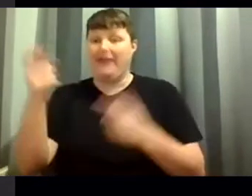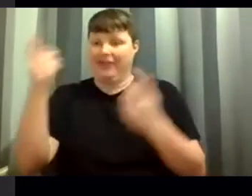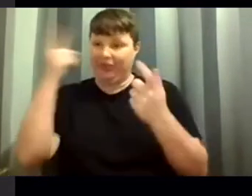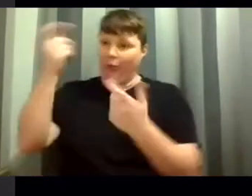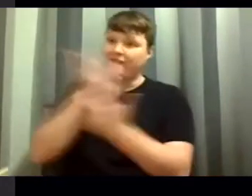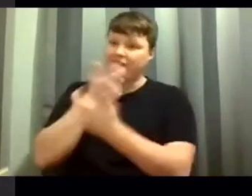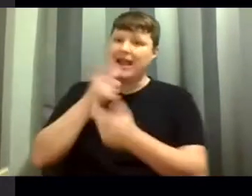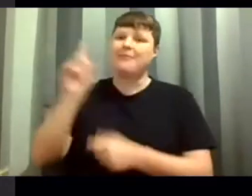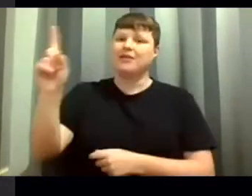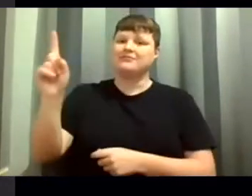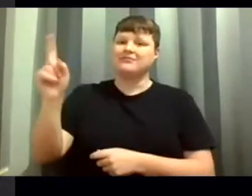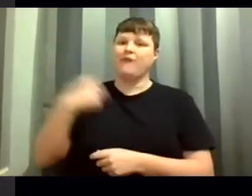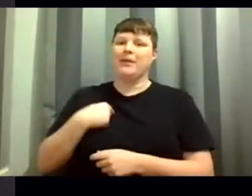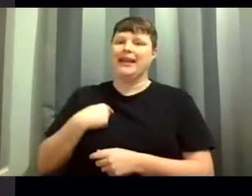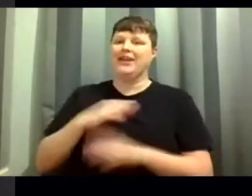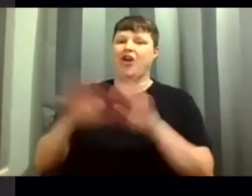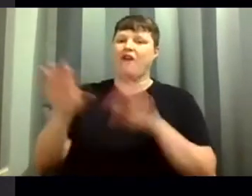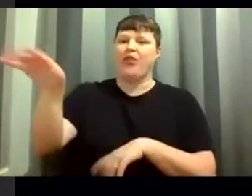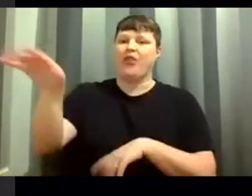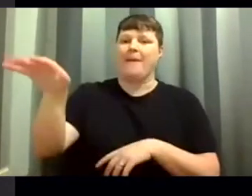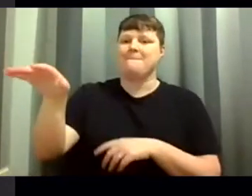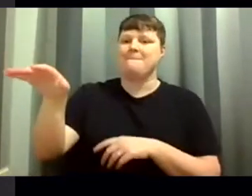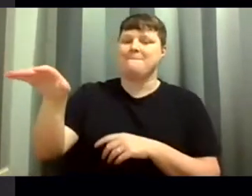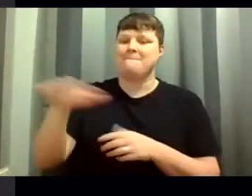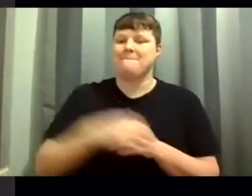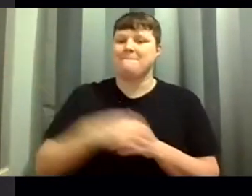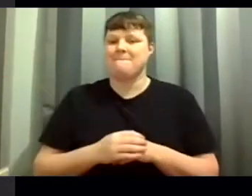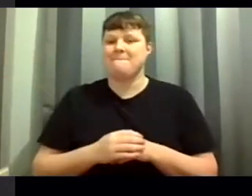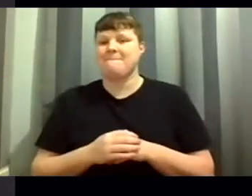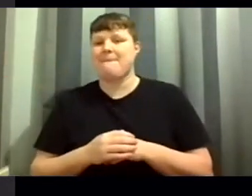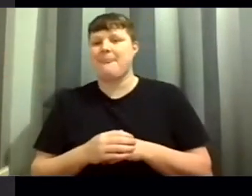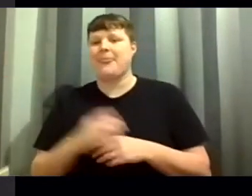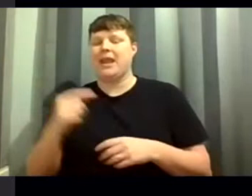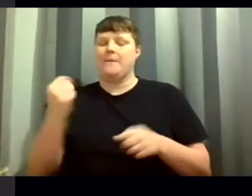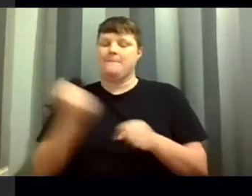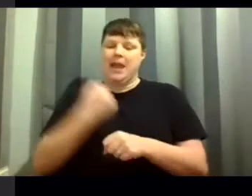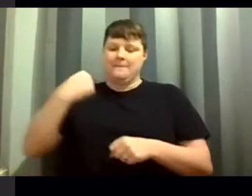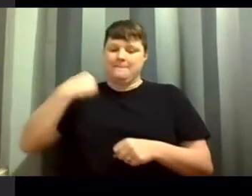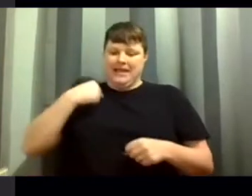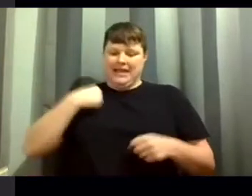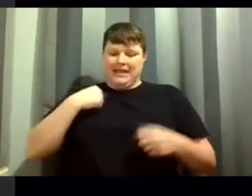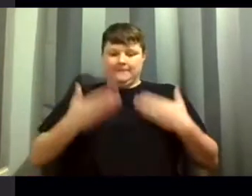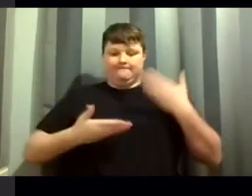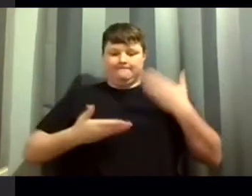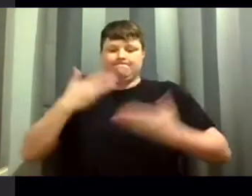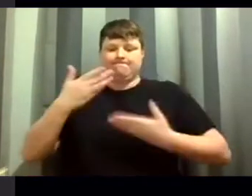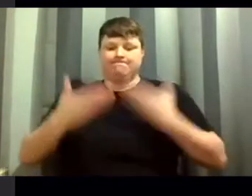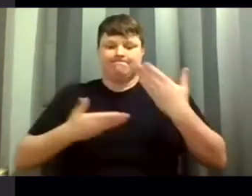me. They were something that enabled me to start talking because, when you come